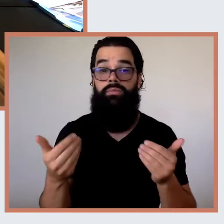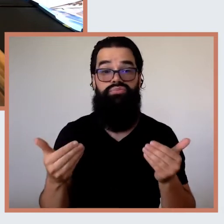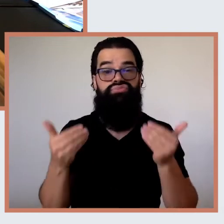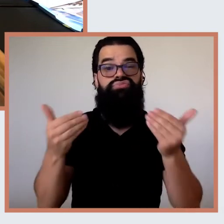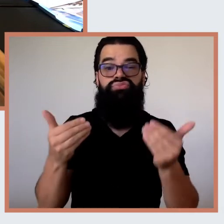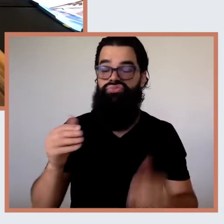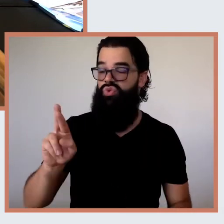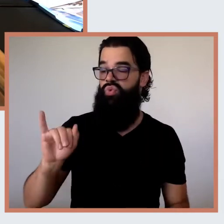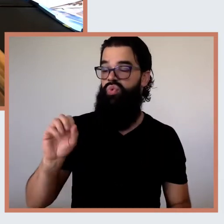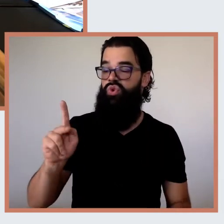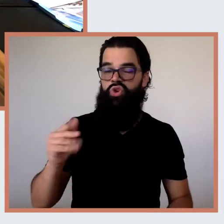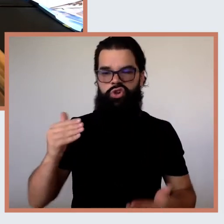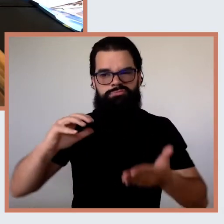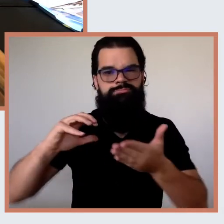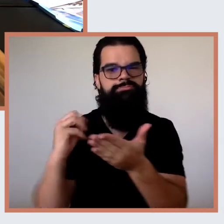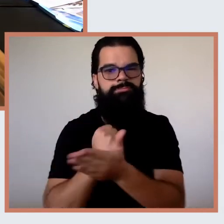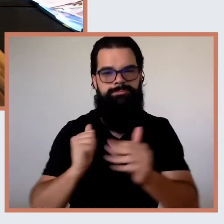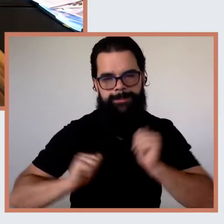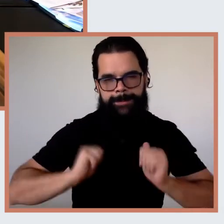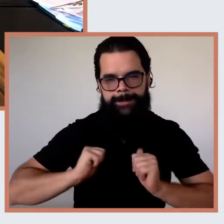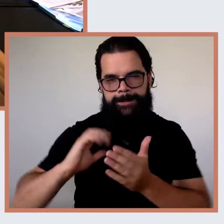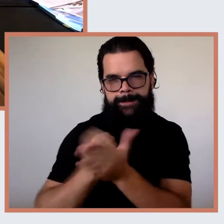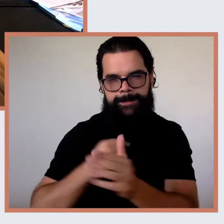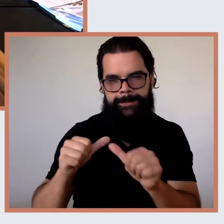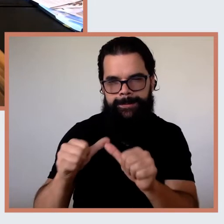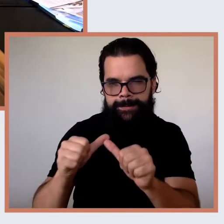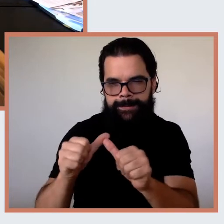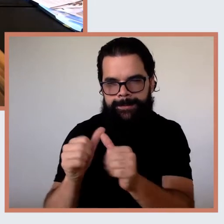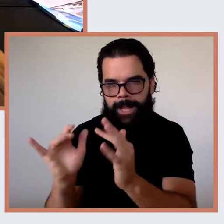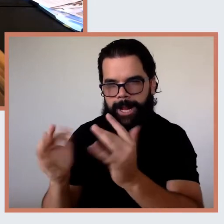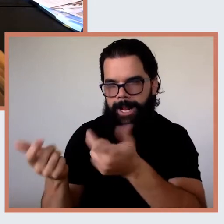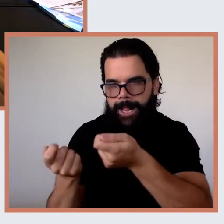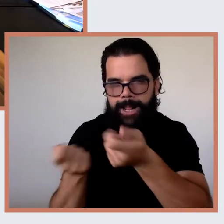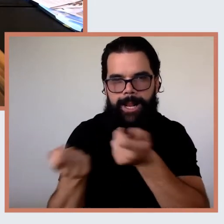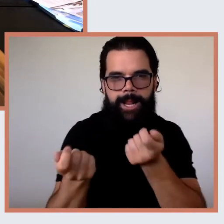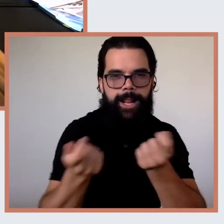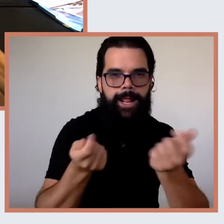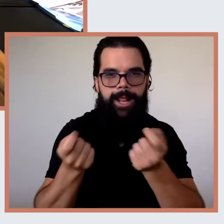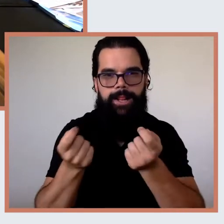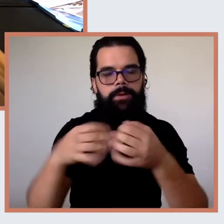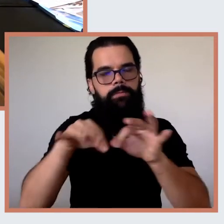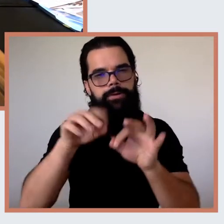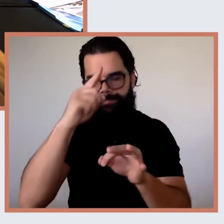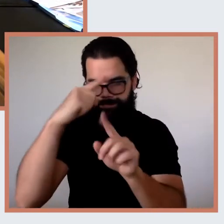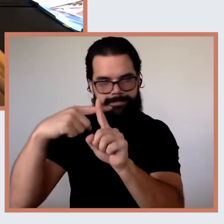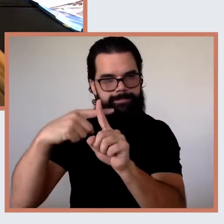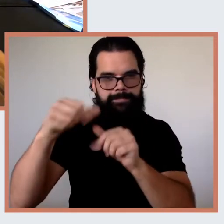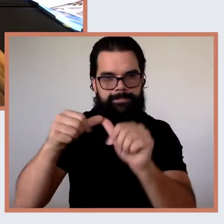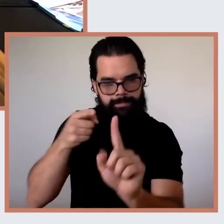to go, "Let's take a risk, let's take a chance, let's go for it, let's go for it." And I think that's what you have to,